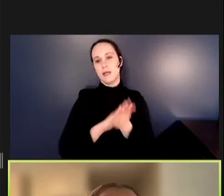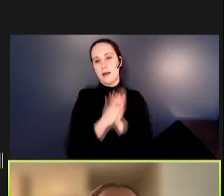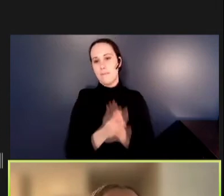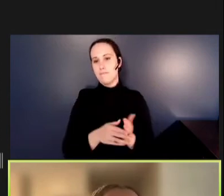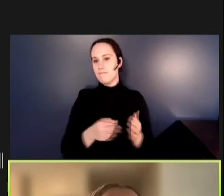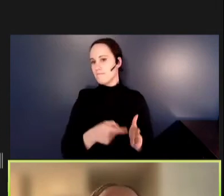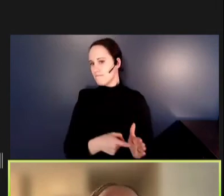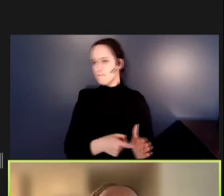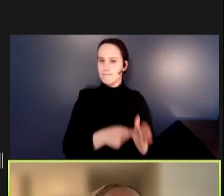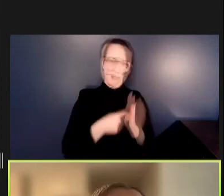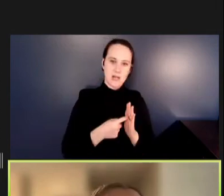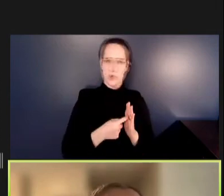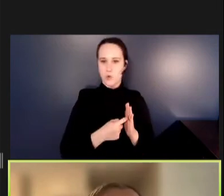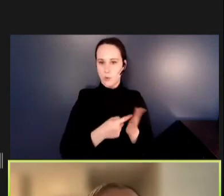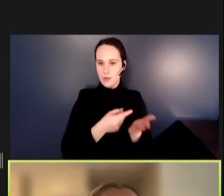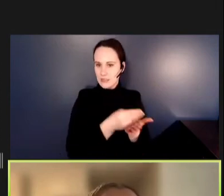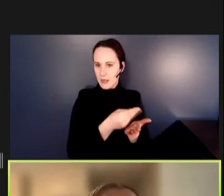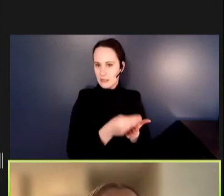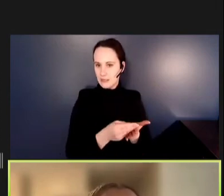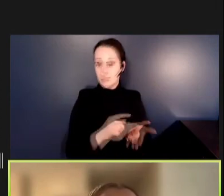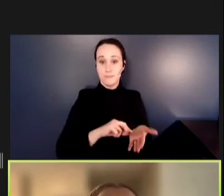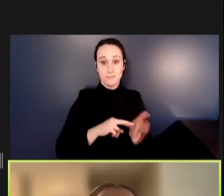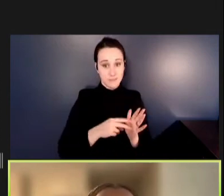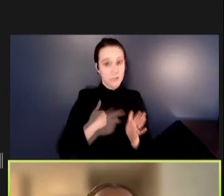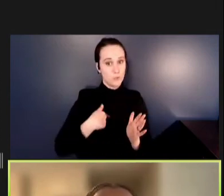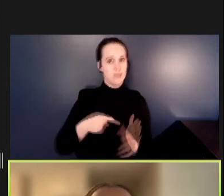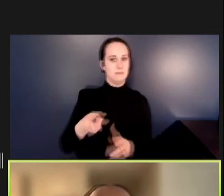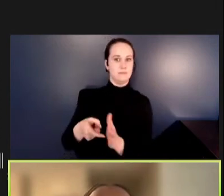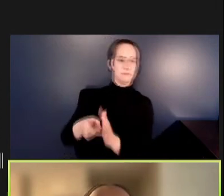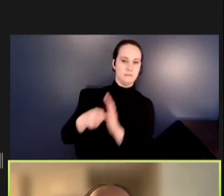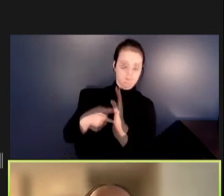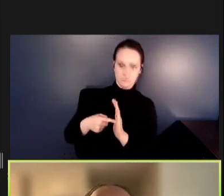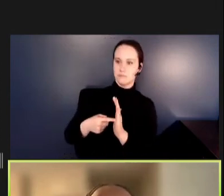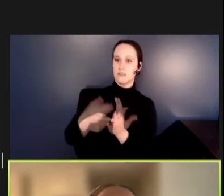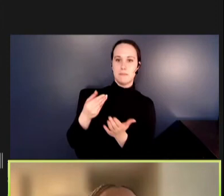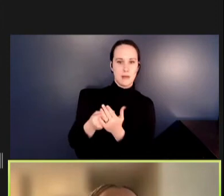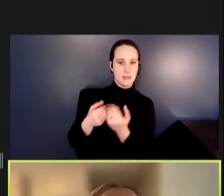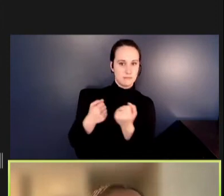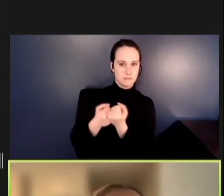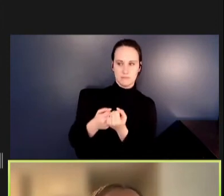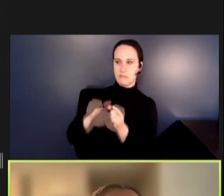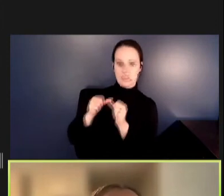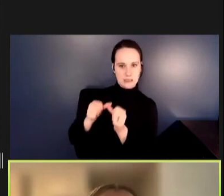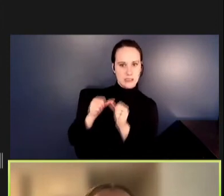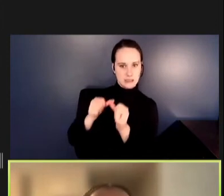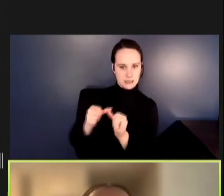We need consistent funding for tis to be successful, but there's also not appetite